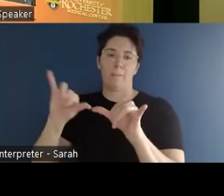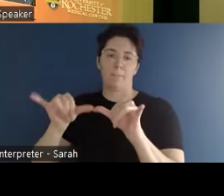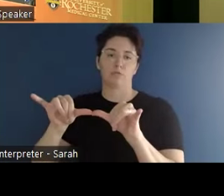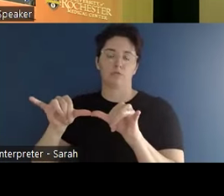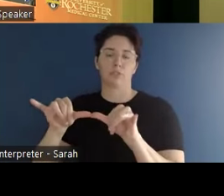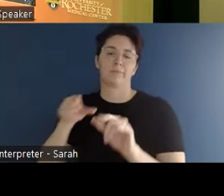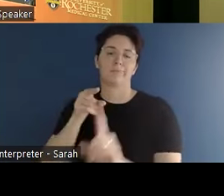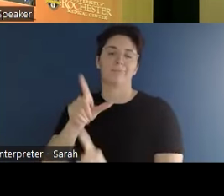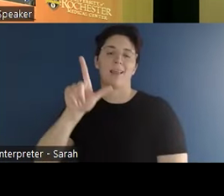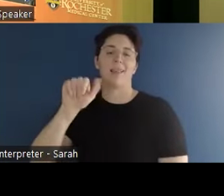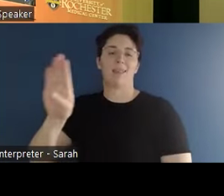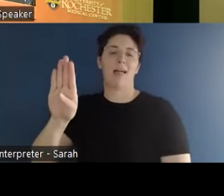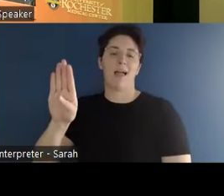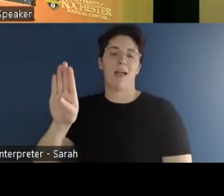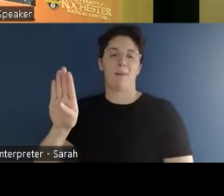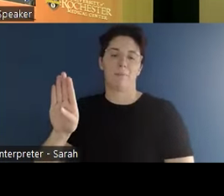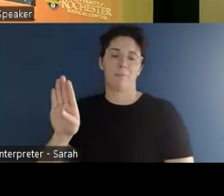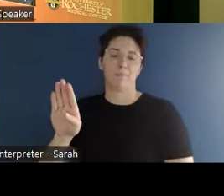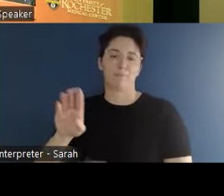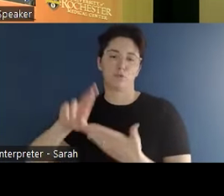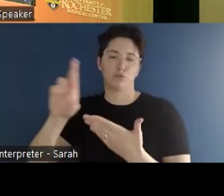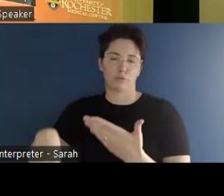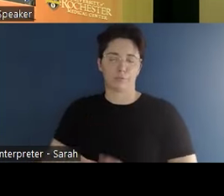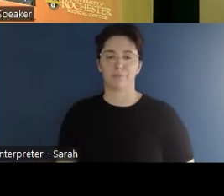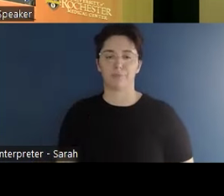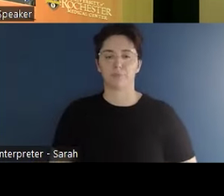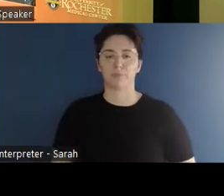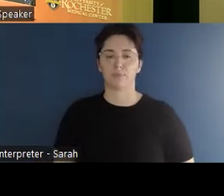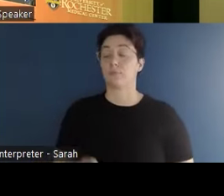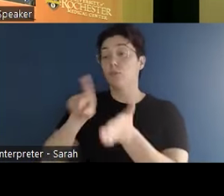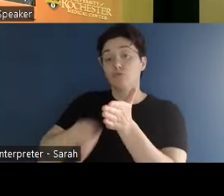laboratory paradigms which allows researchers to carefully study